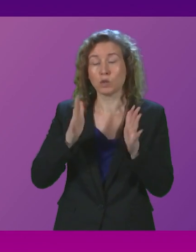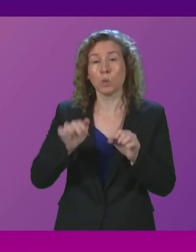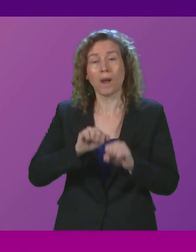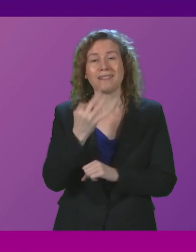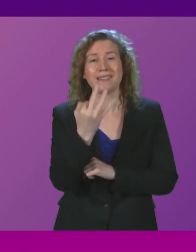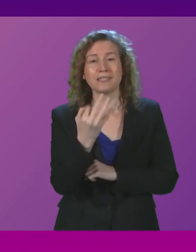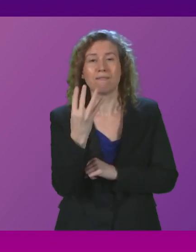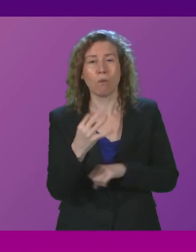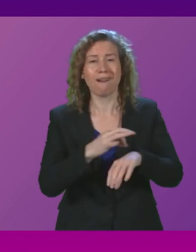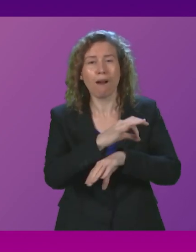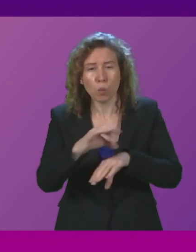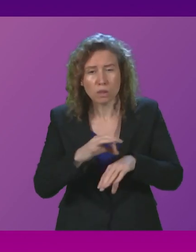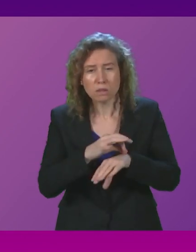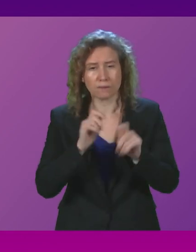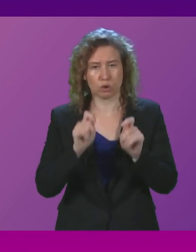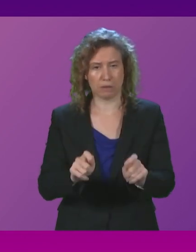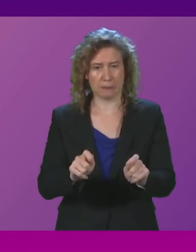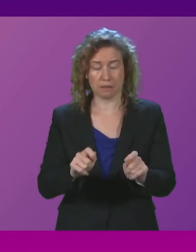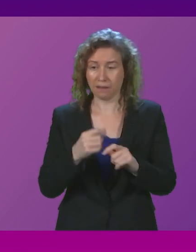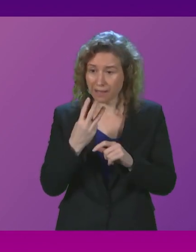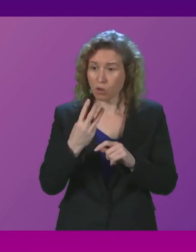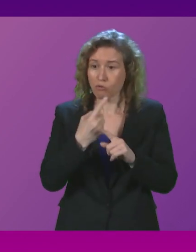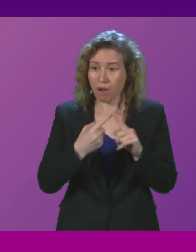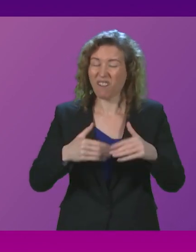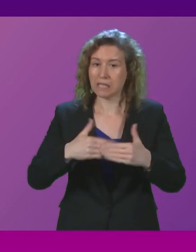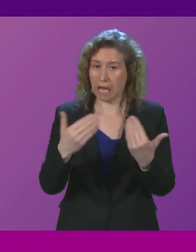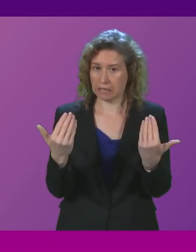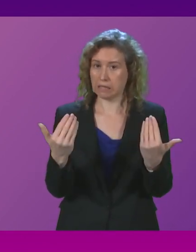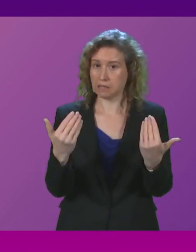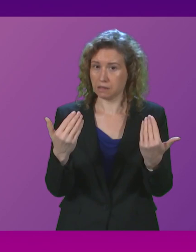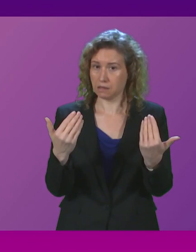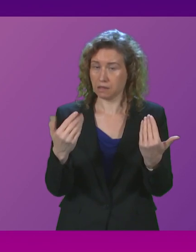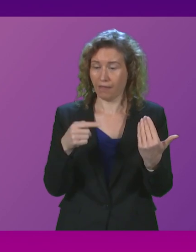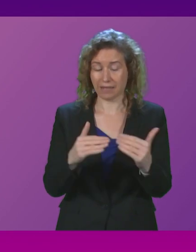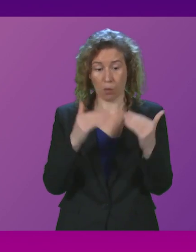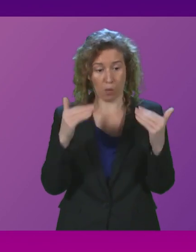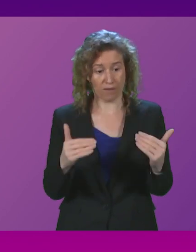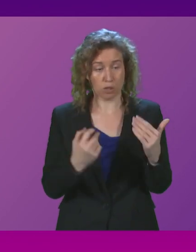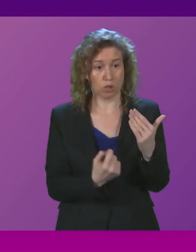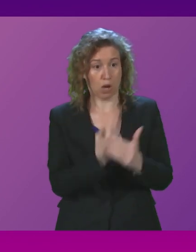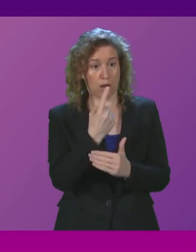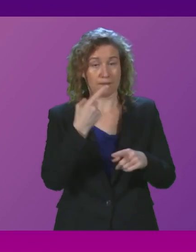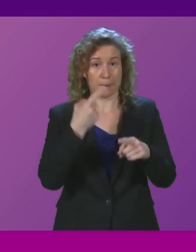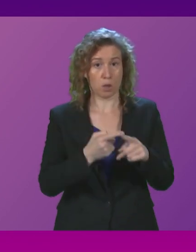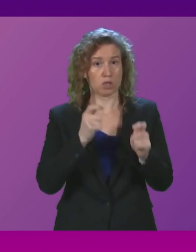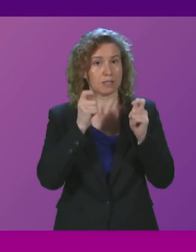That is three and a half days; the equivalent of turning up for emergency treatment right